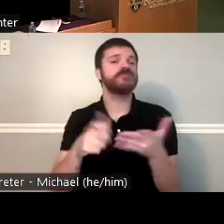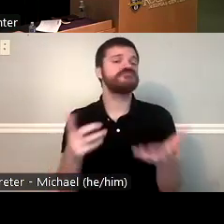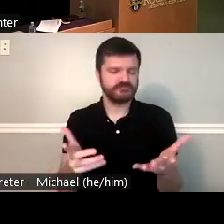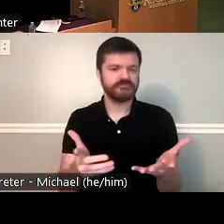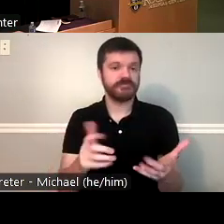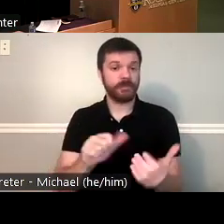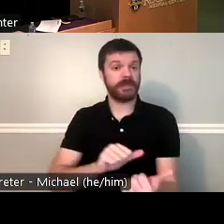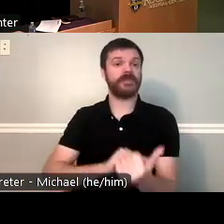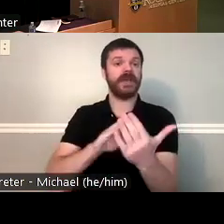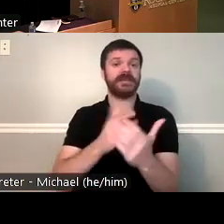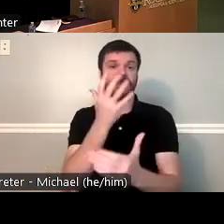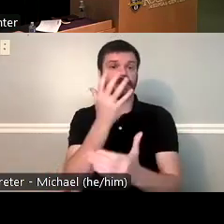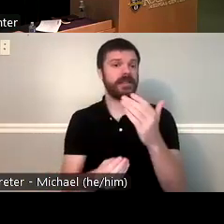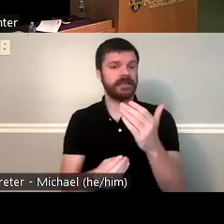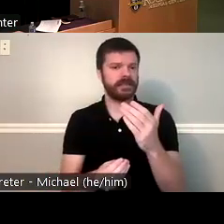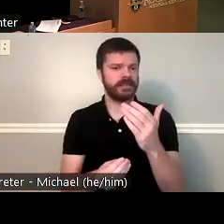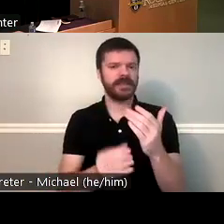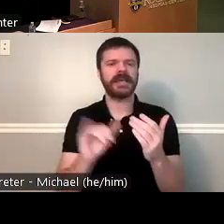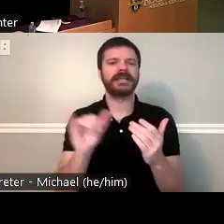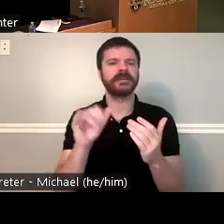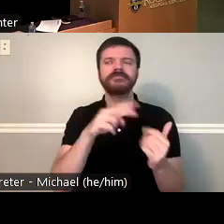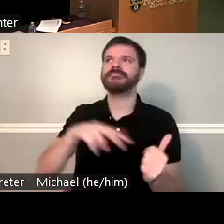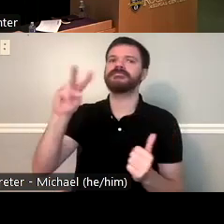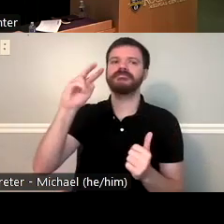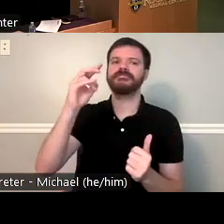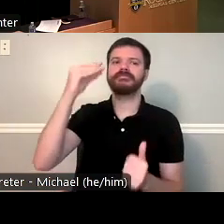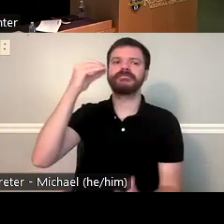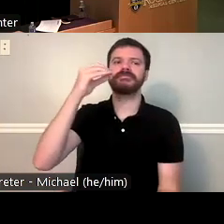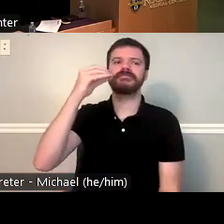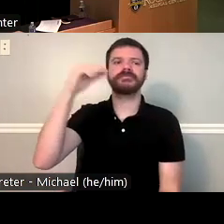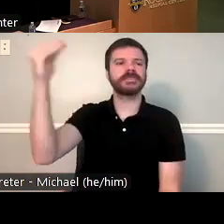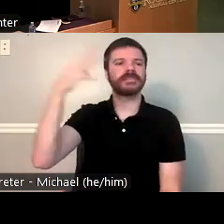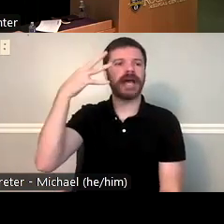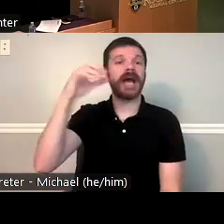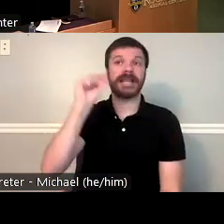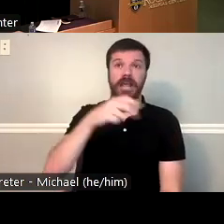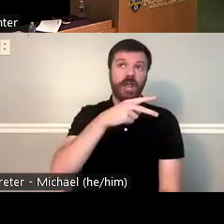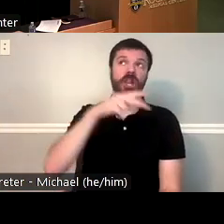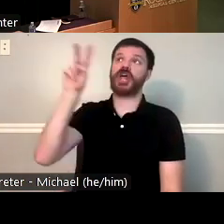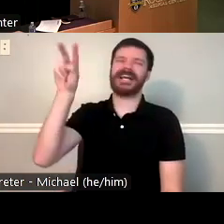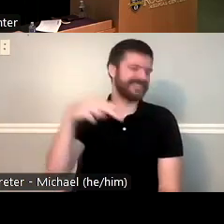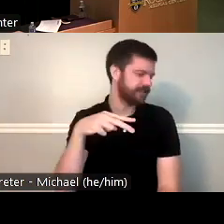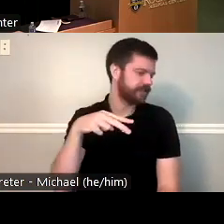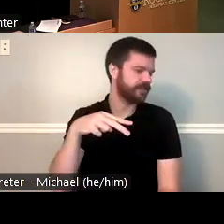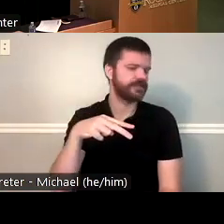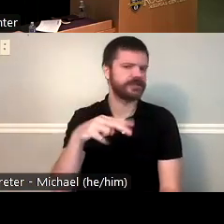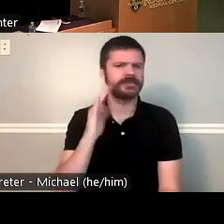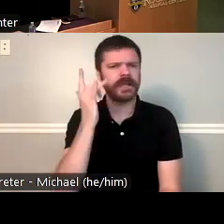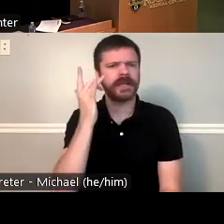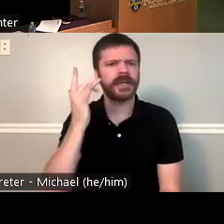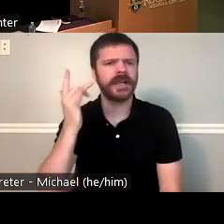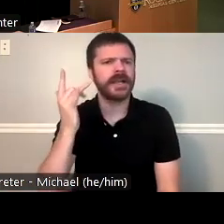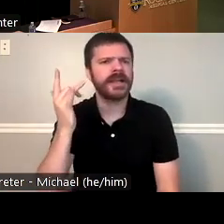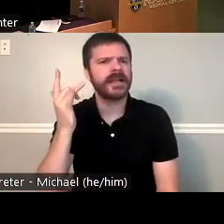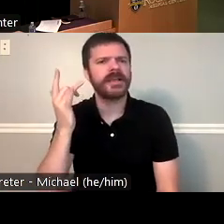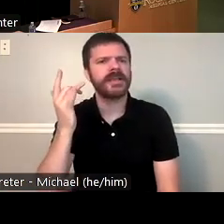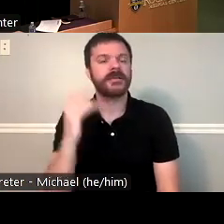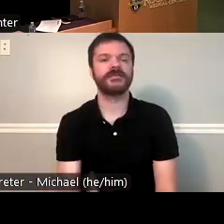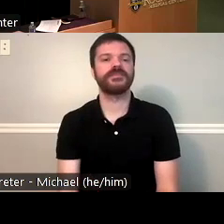death is like staring into the sun we can glance but we quickly look away why is that because it's